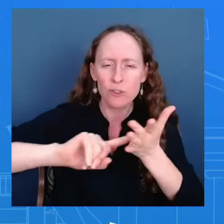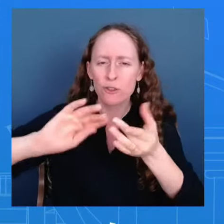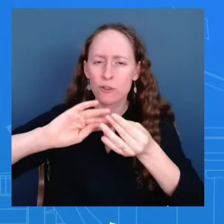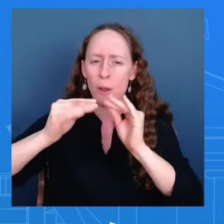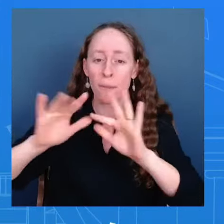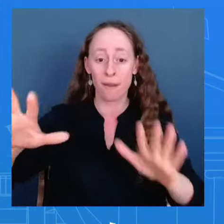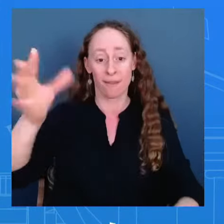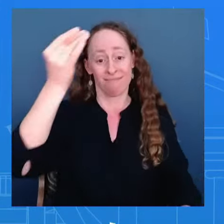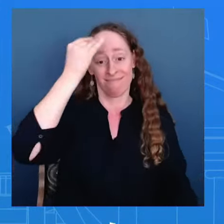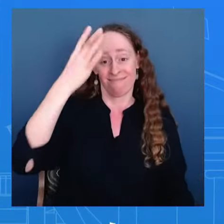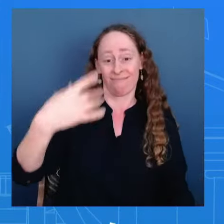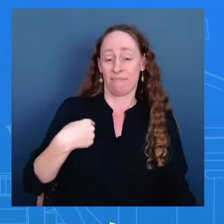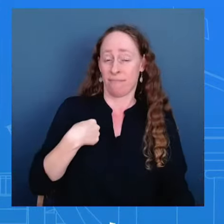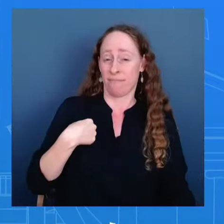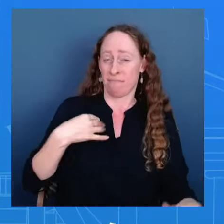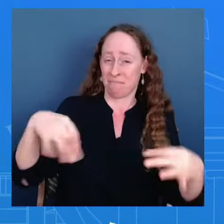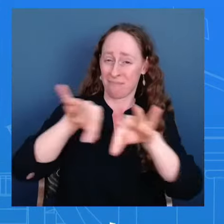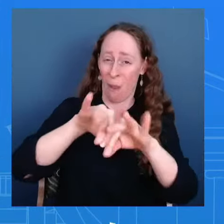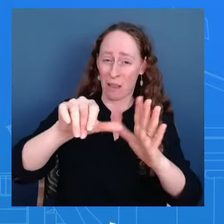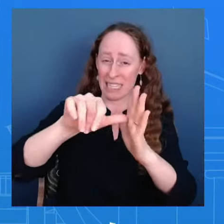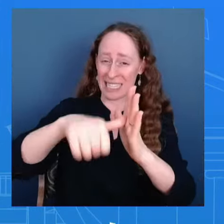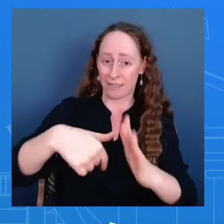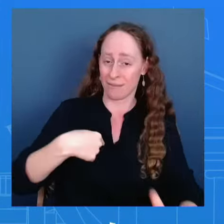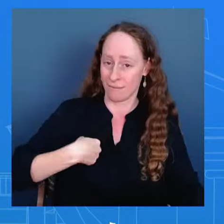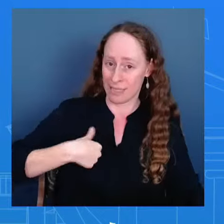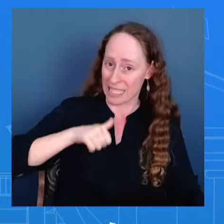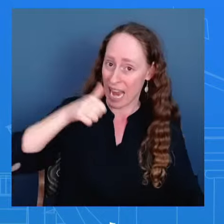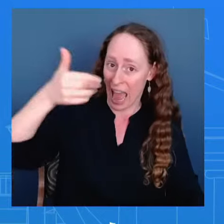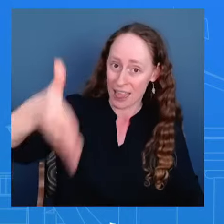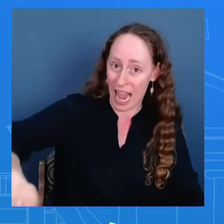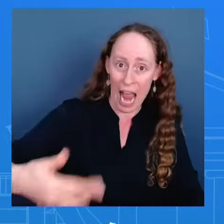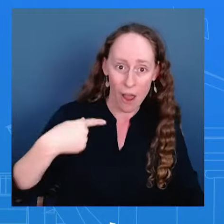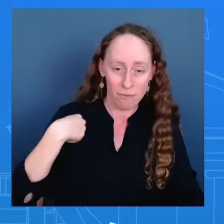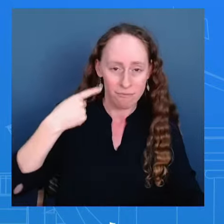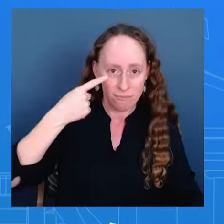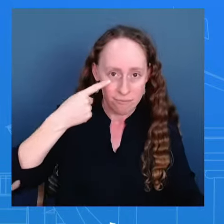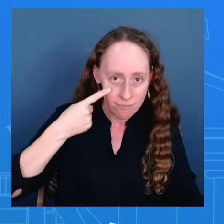so we have to rely on other sources, whether it's international organizations or the IDF.